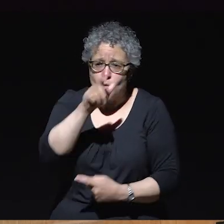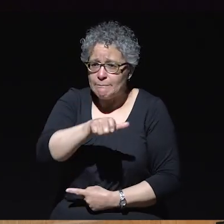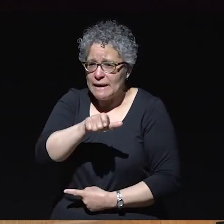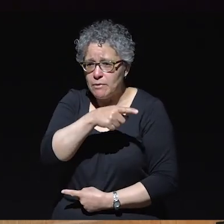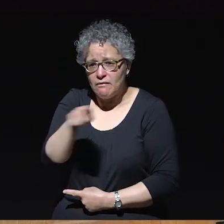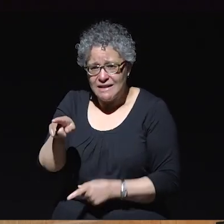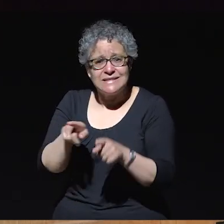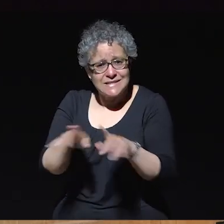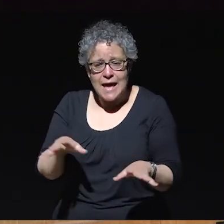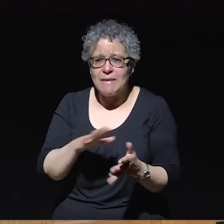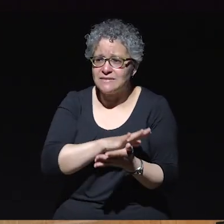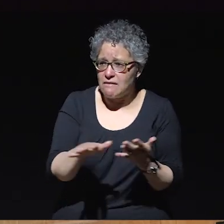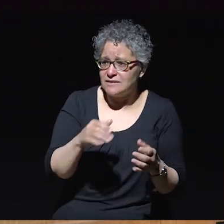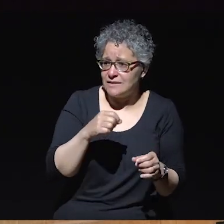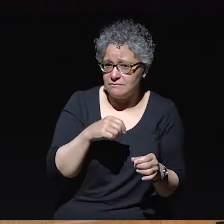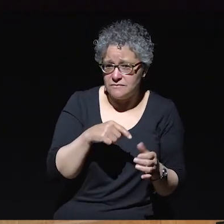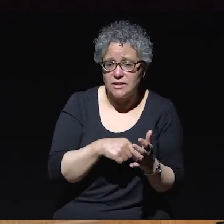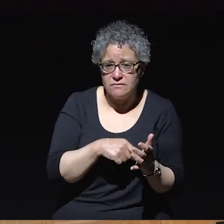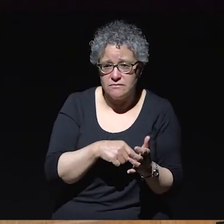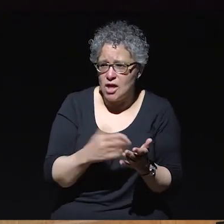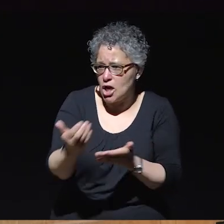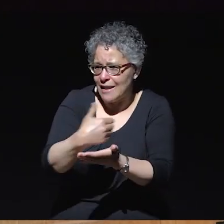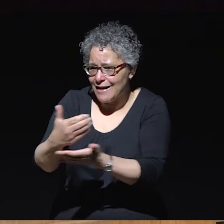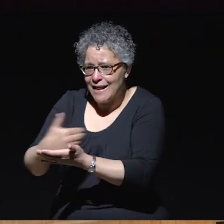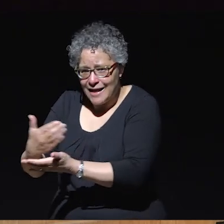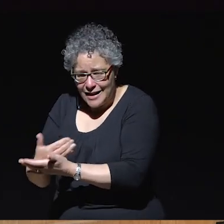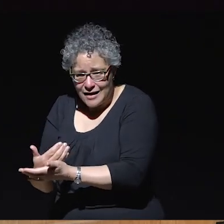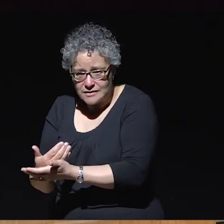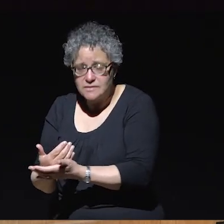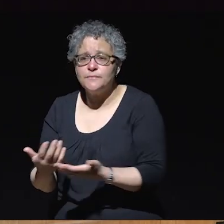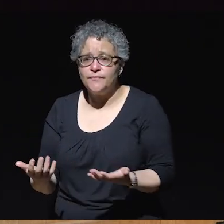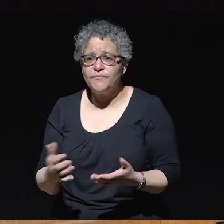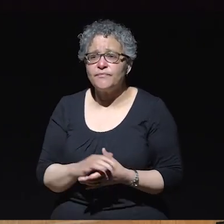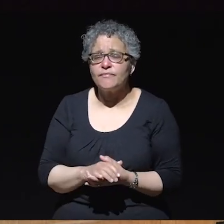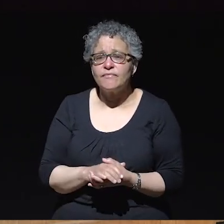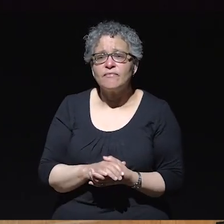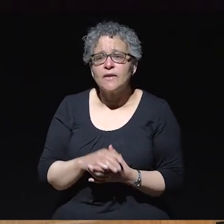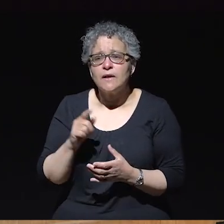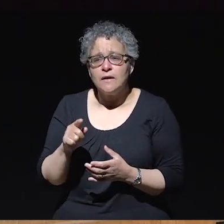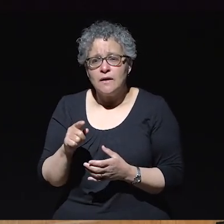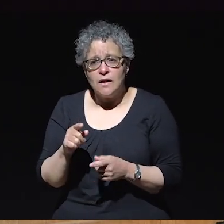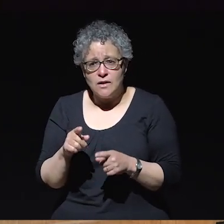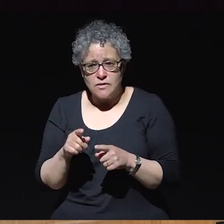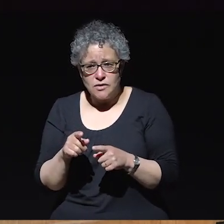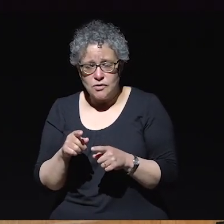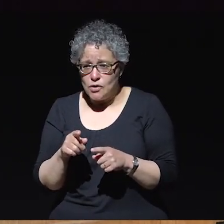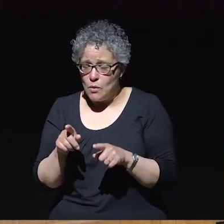And Henry Clay Frick, whose collection actually was developed at around the same time as Henry Huntington's,